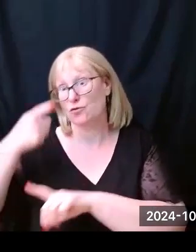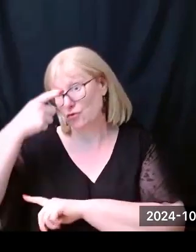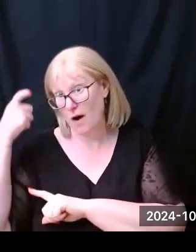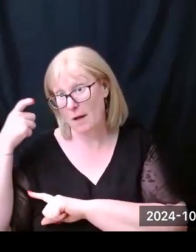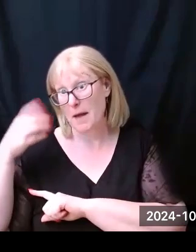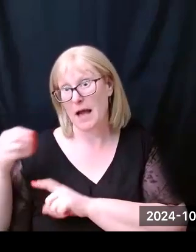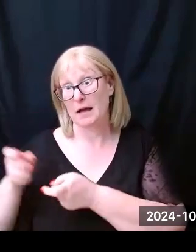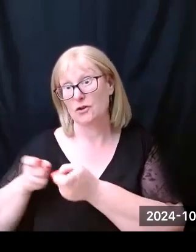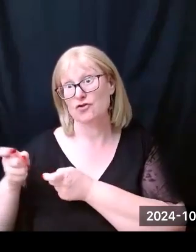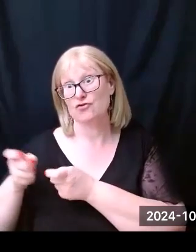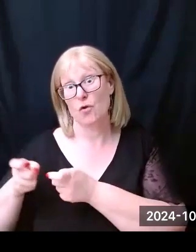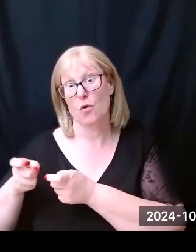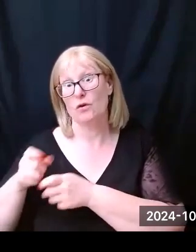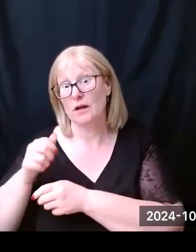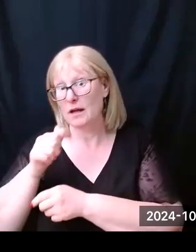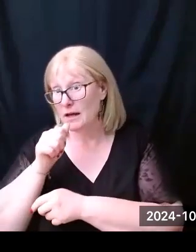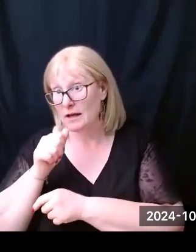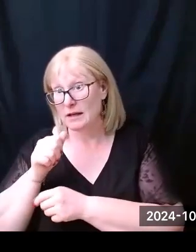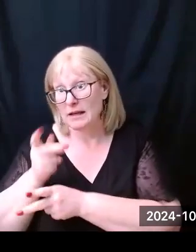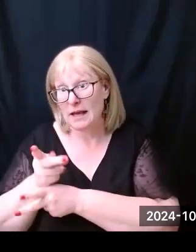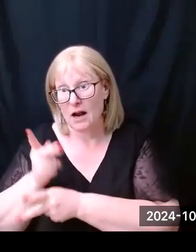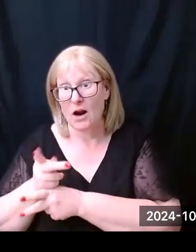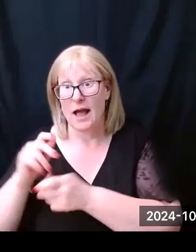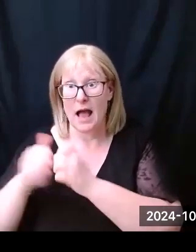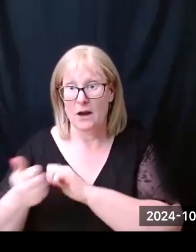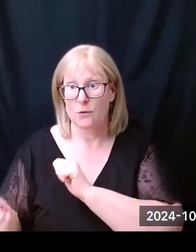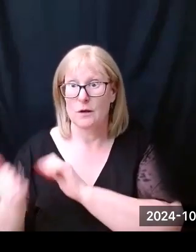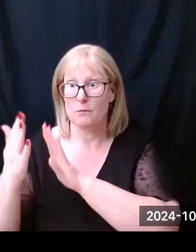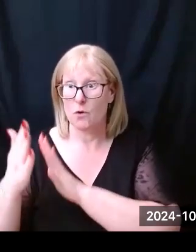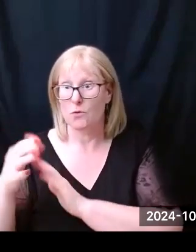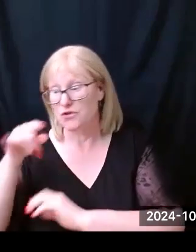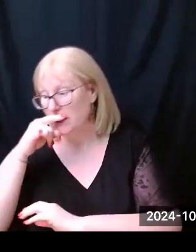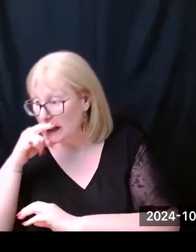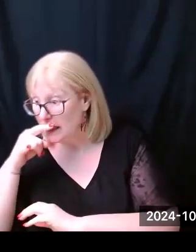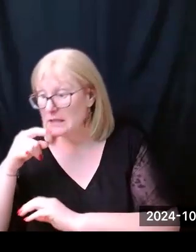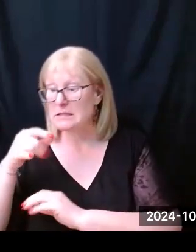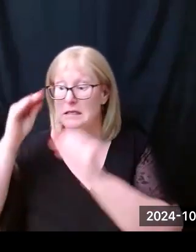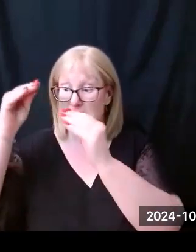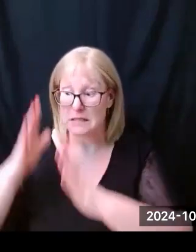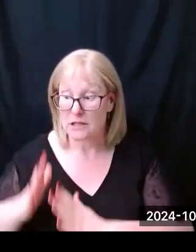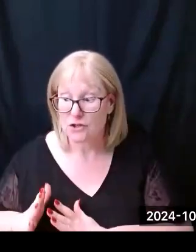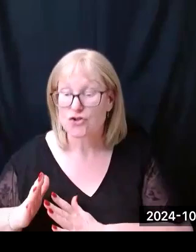do we approach kids and teachers and adults with a trauma informed framework?